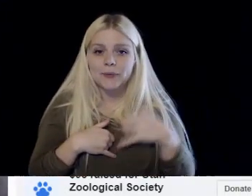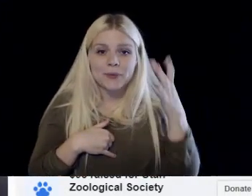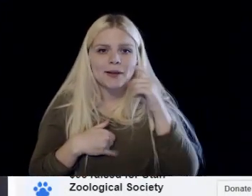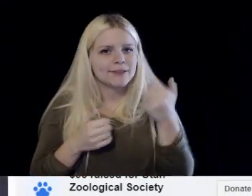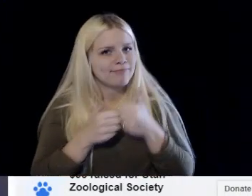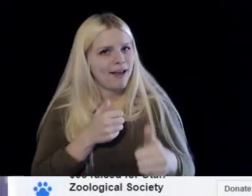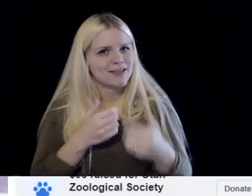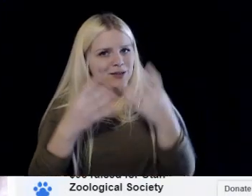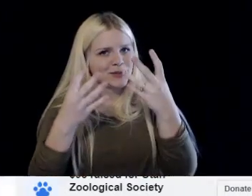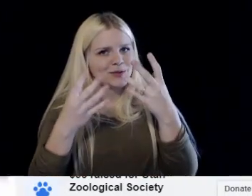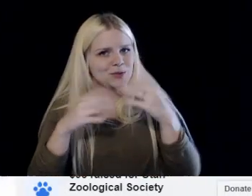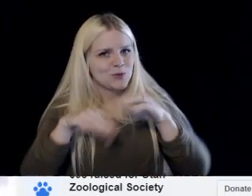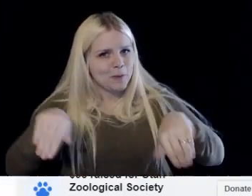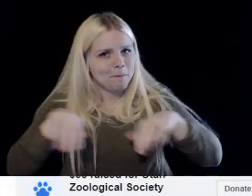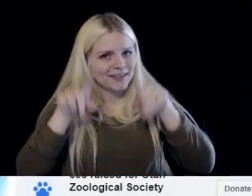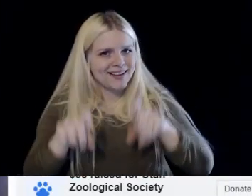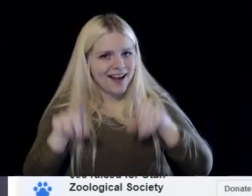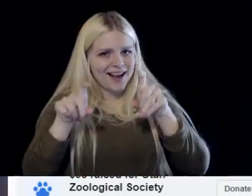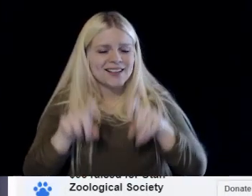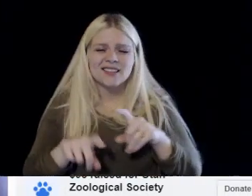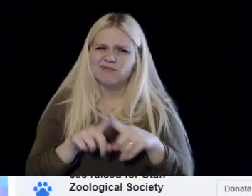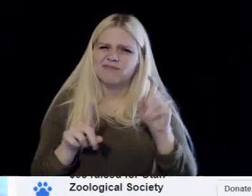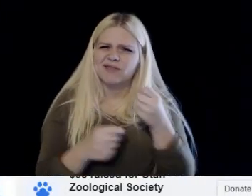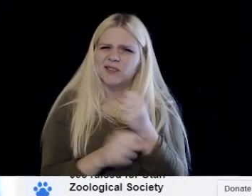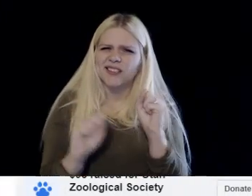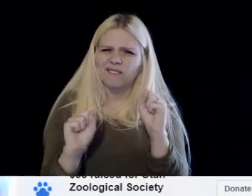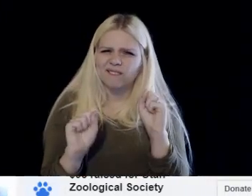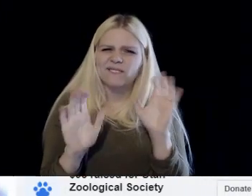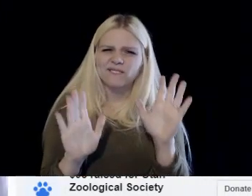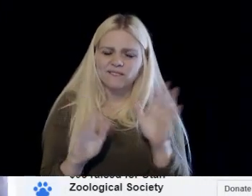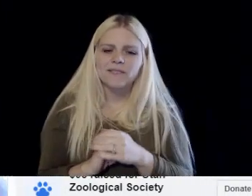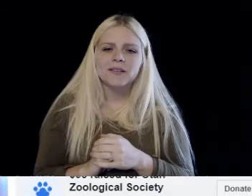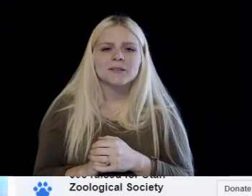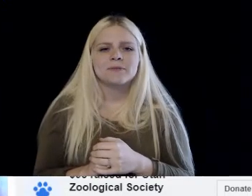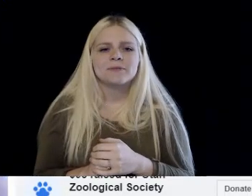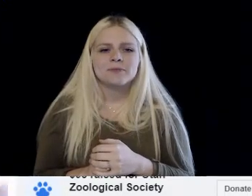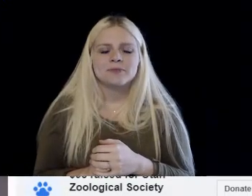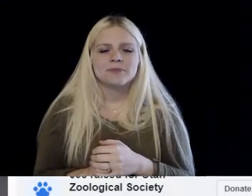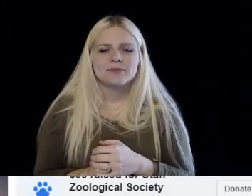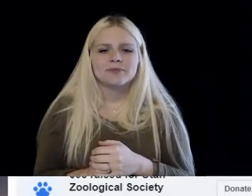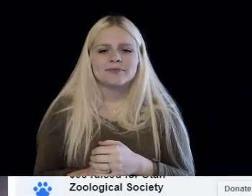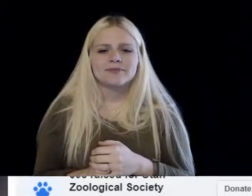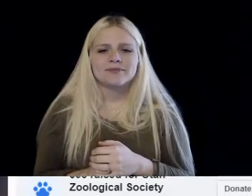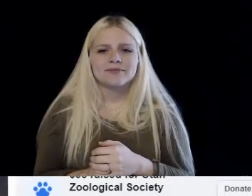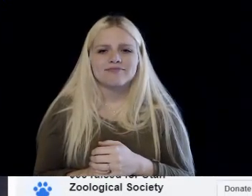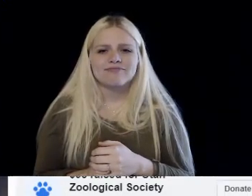up here, so in case they fell in- Okay. Let's go, you guys. We're going- look!